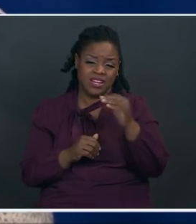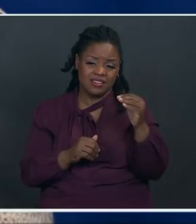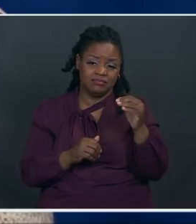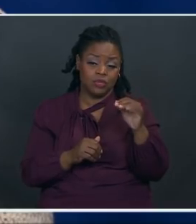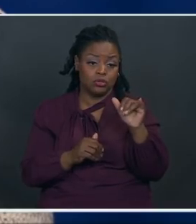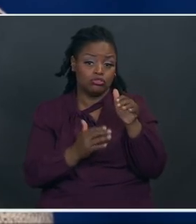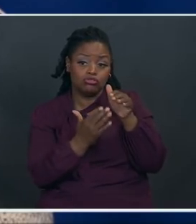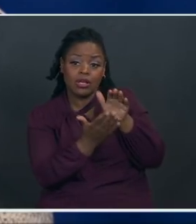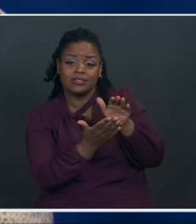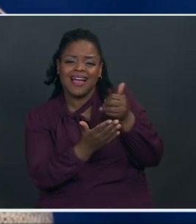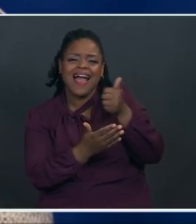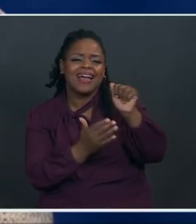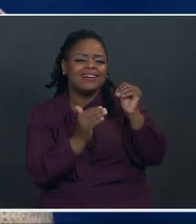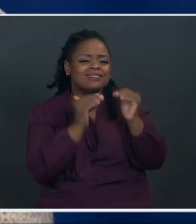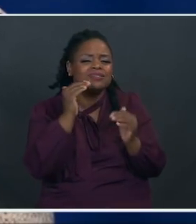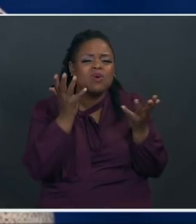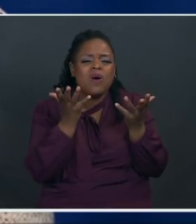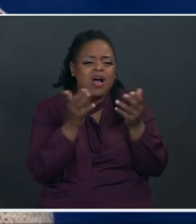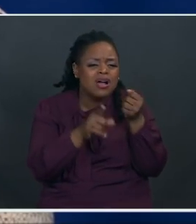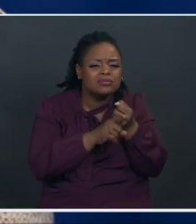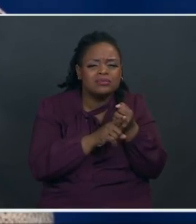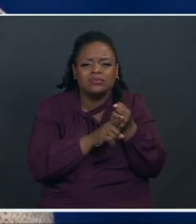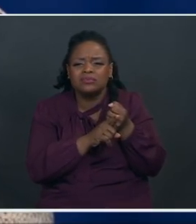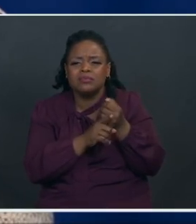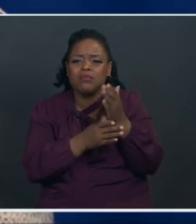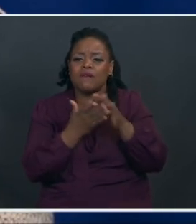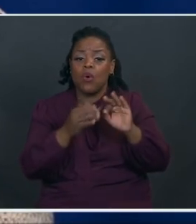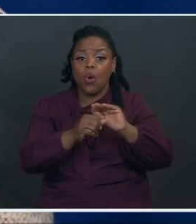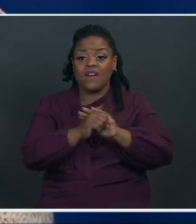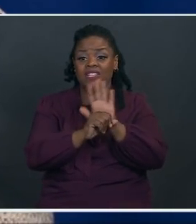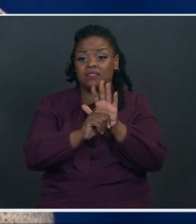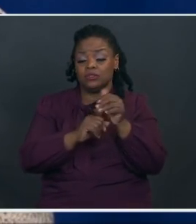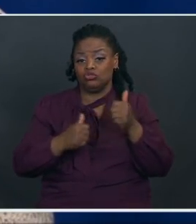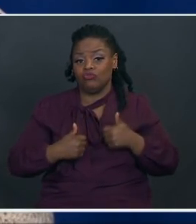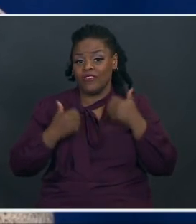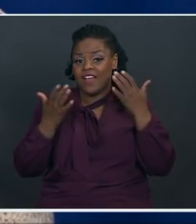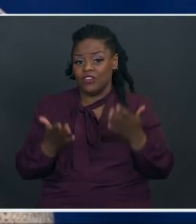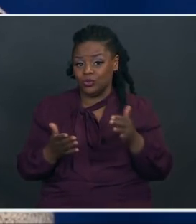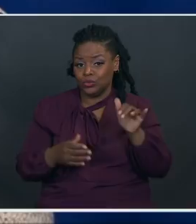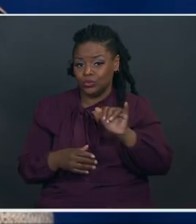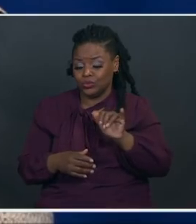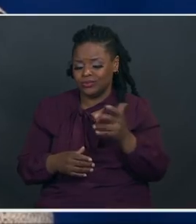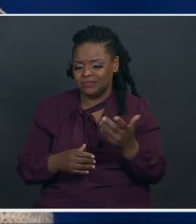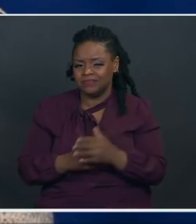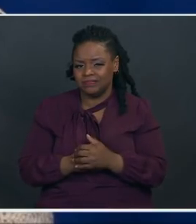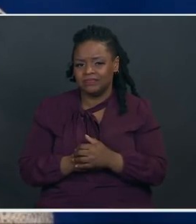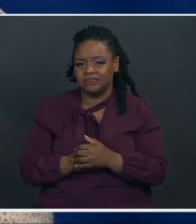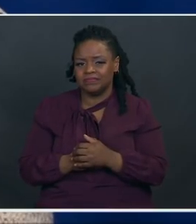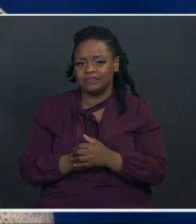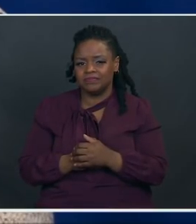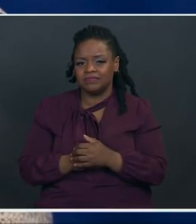faced by COVID-19 survivors that may merit a public health response. So, it's going to be essential that we collect data